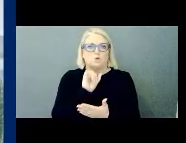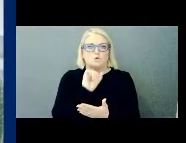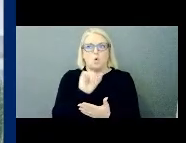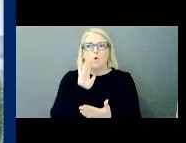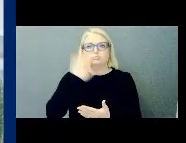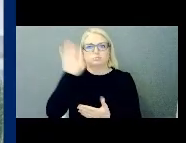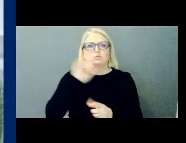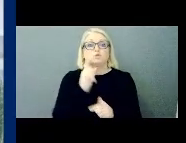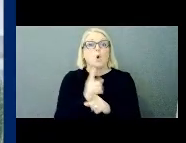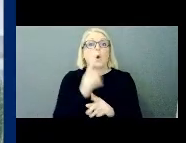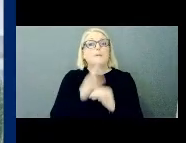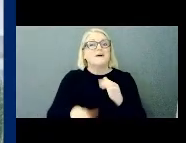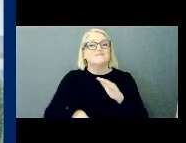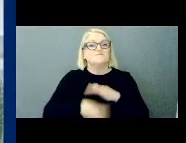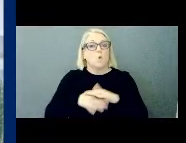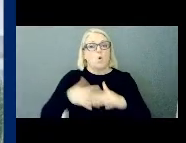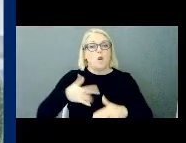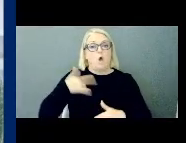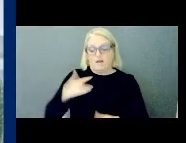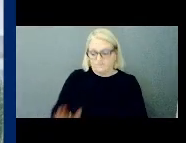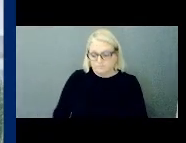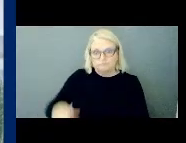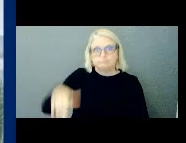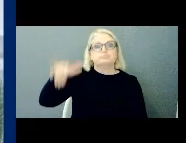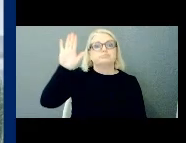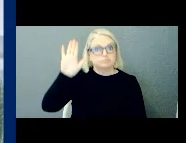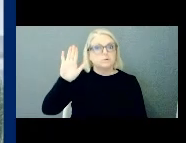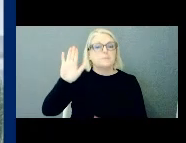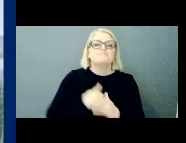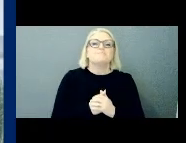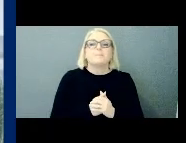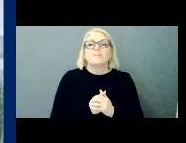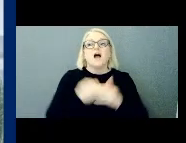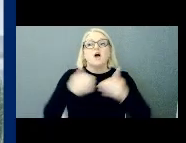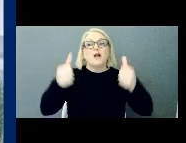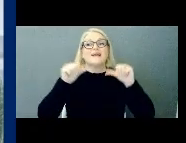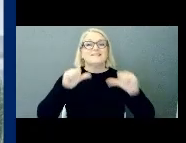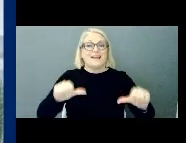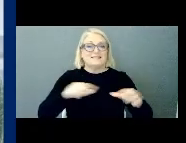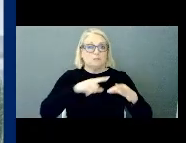So, I'd now like to bring us to our Q&A session with our panel members,